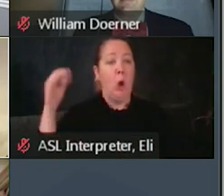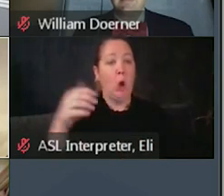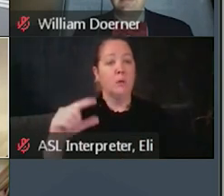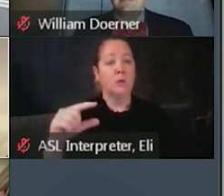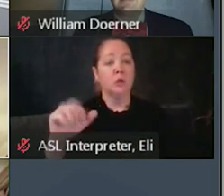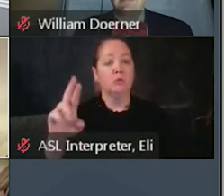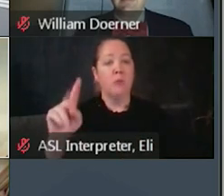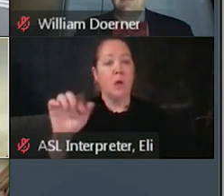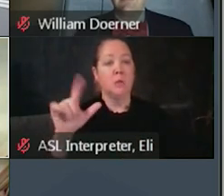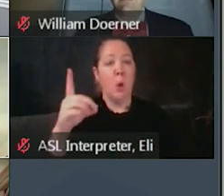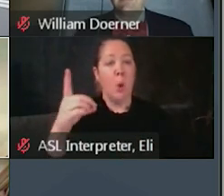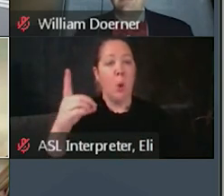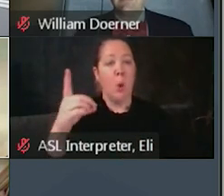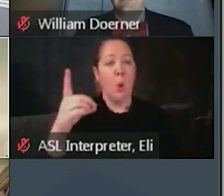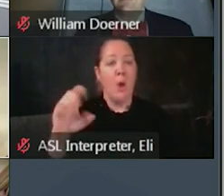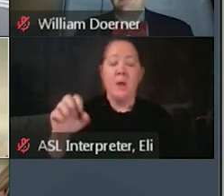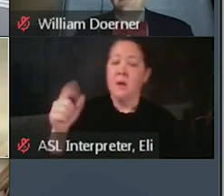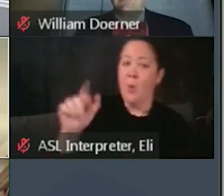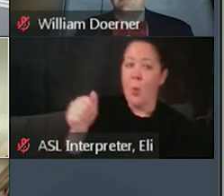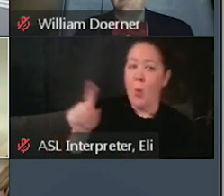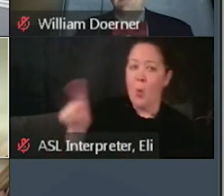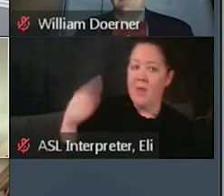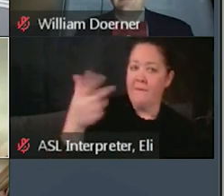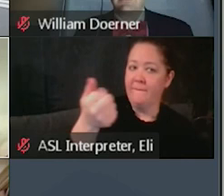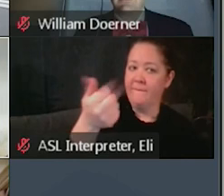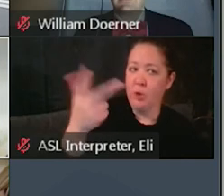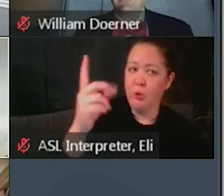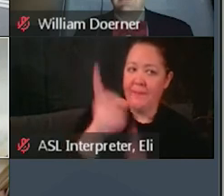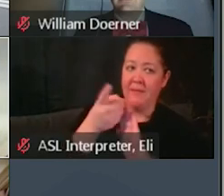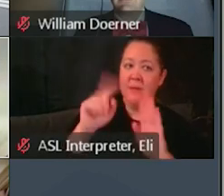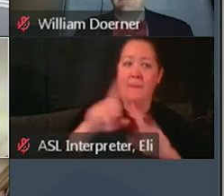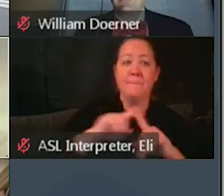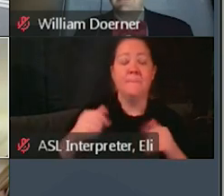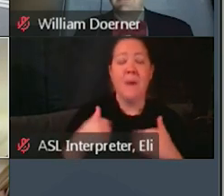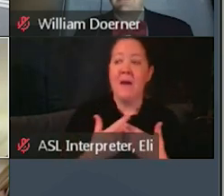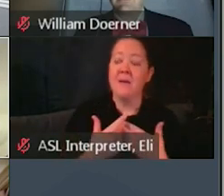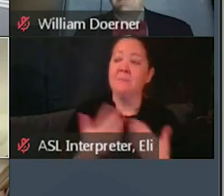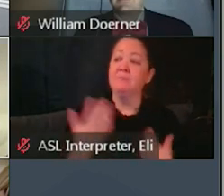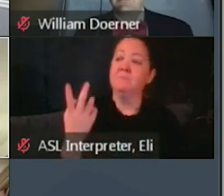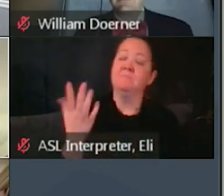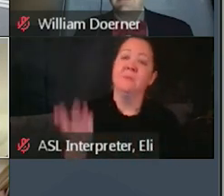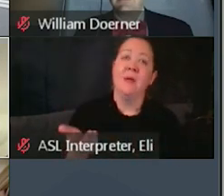concern and our love for our County and especially for our residents who express themselves so well, there's a lot.